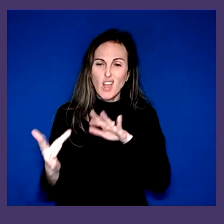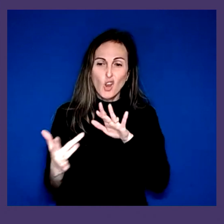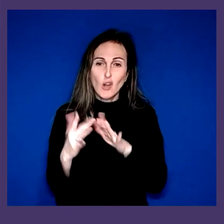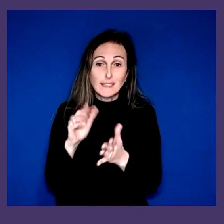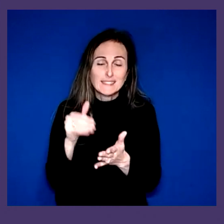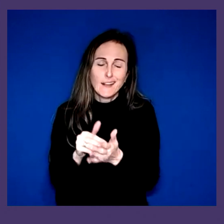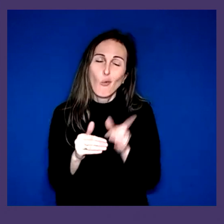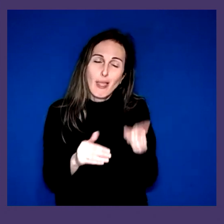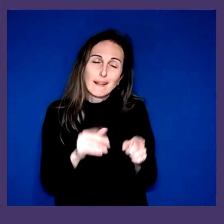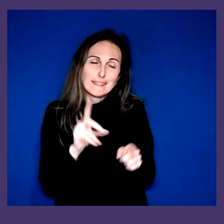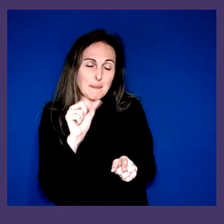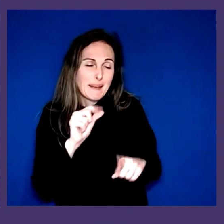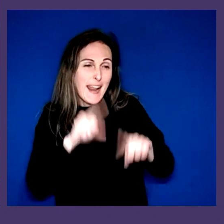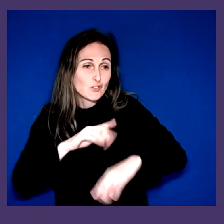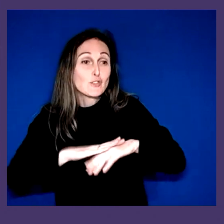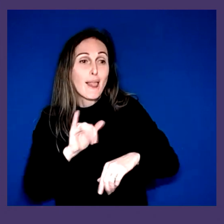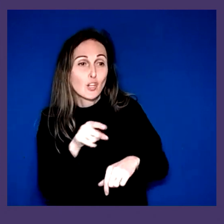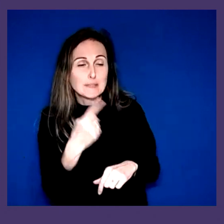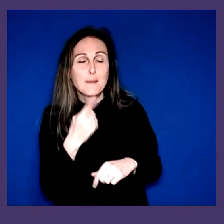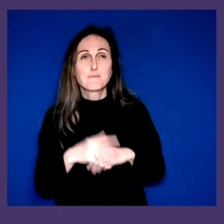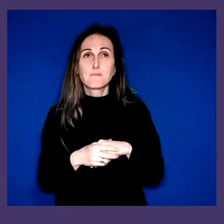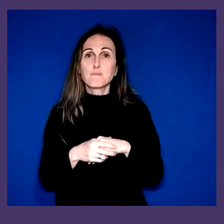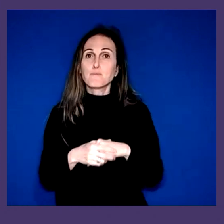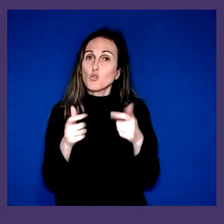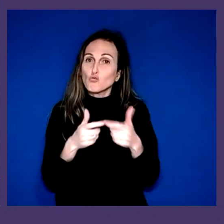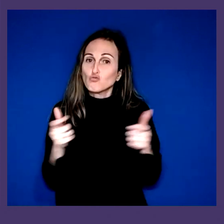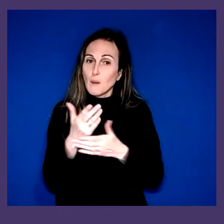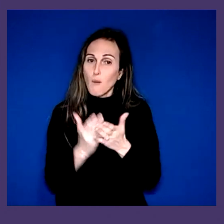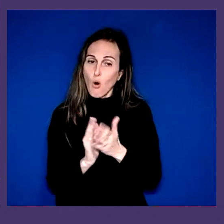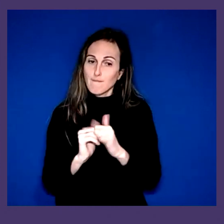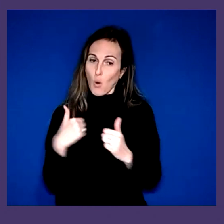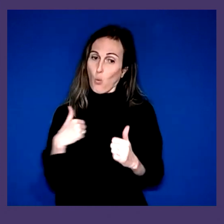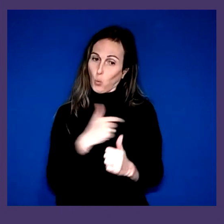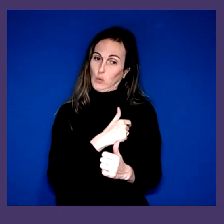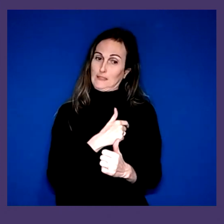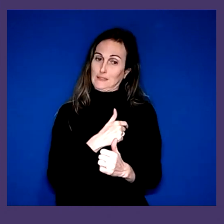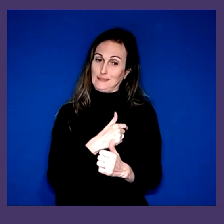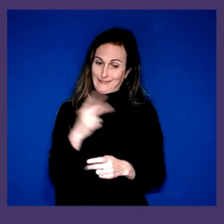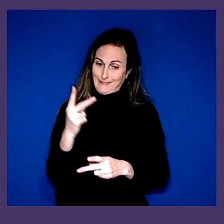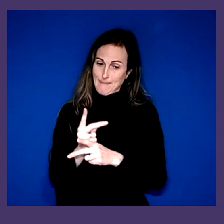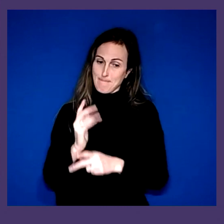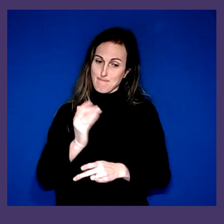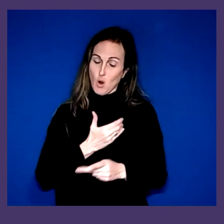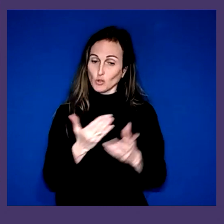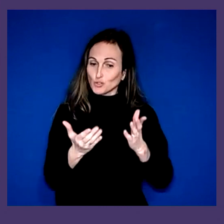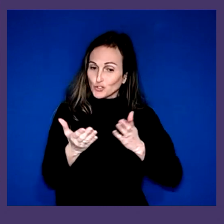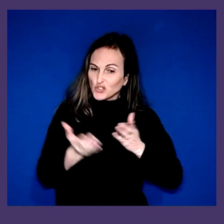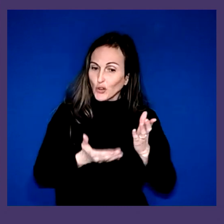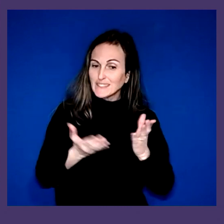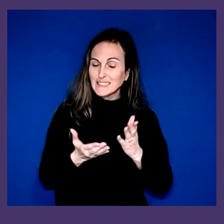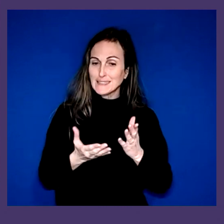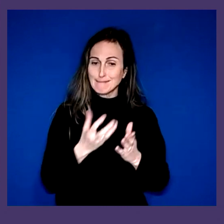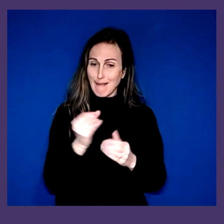It's a huge part of how we keep the service and the app free for our end-users.